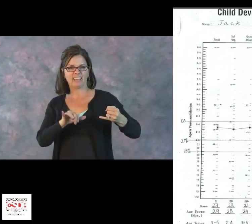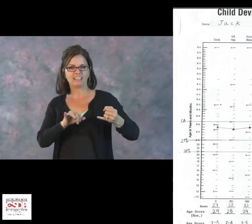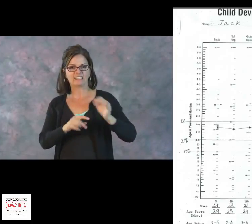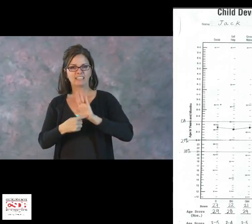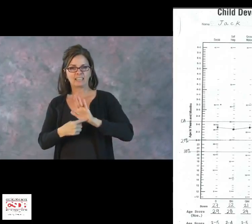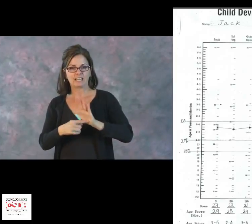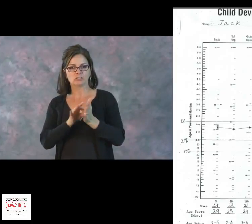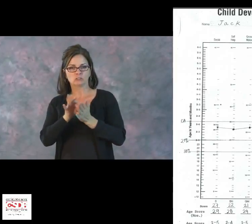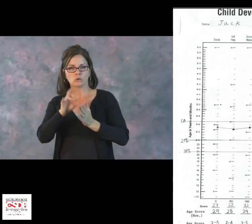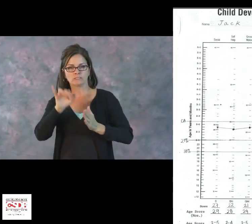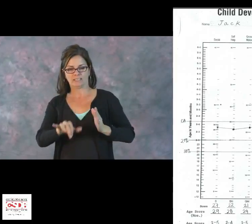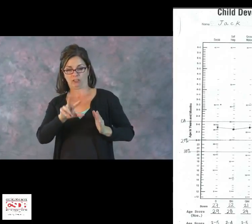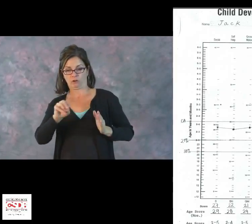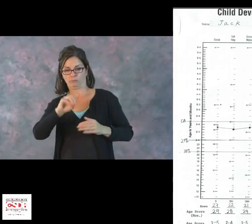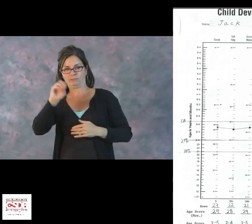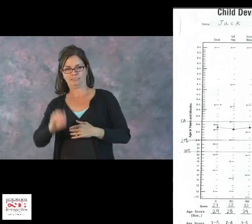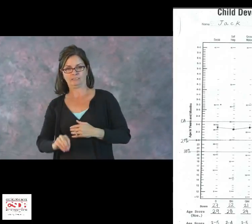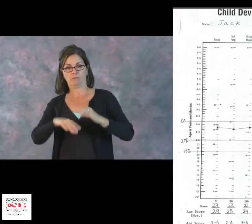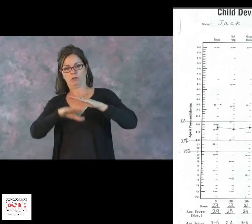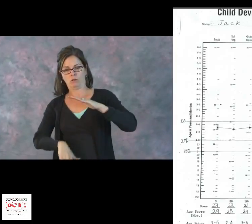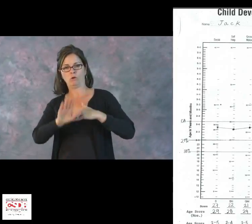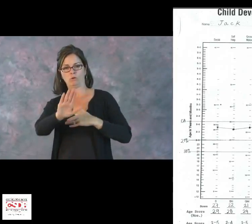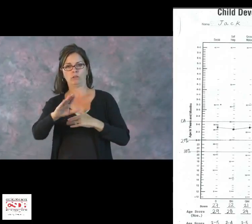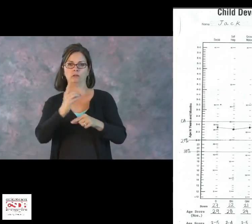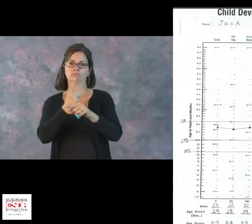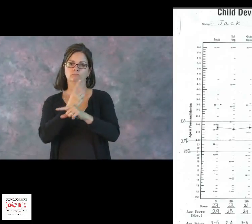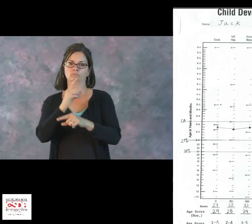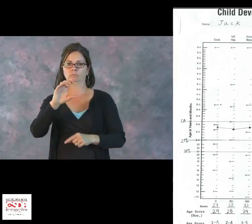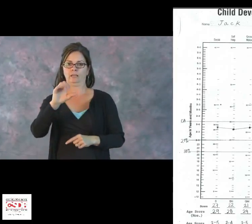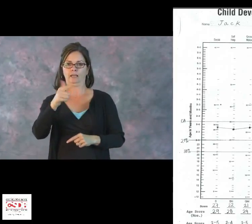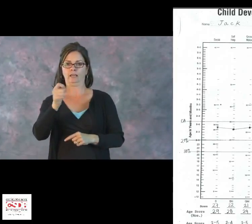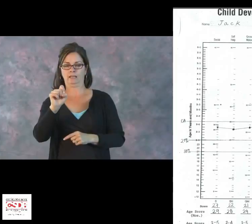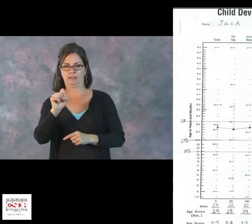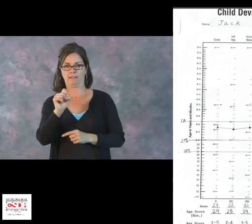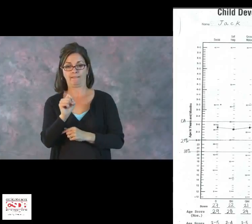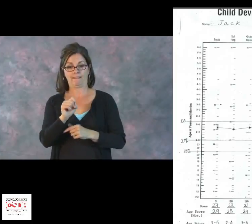below a child's chronological age, and scores that fall below this level would be